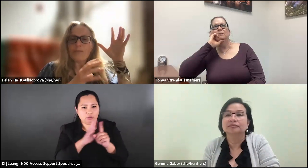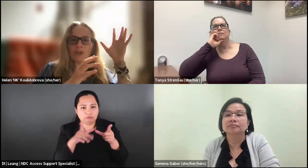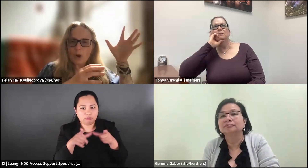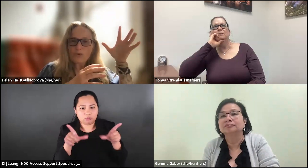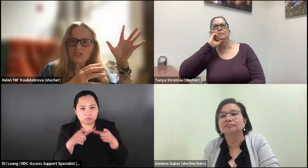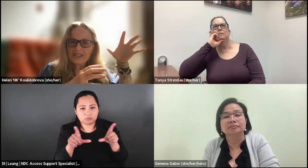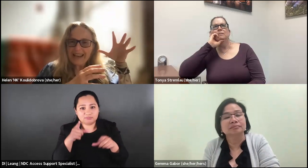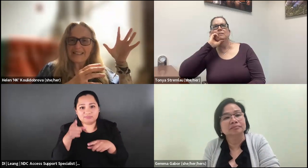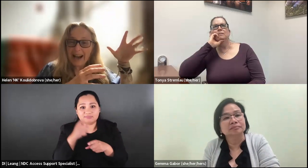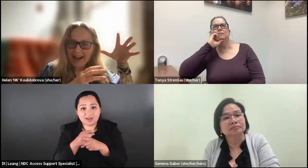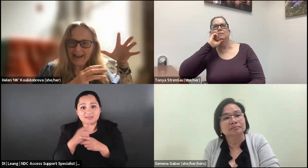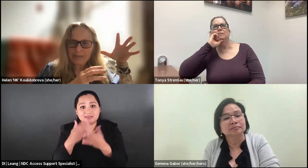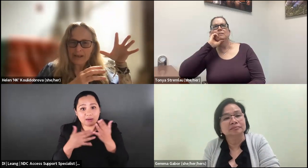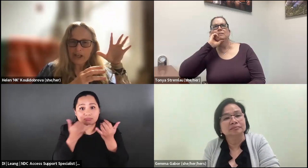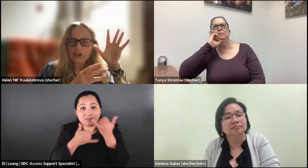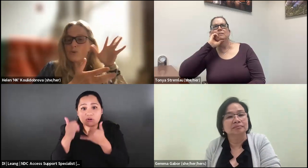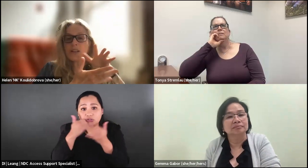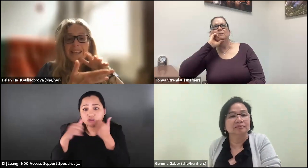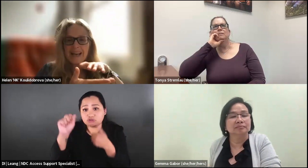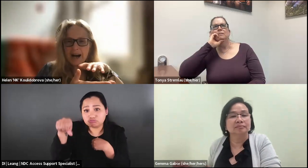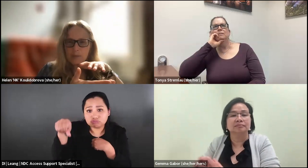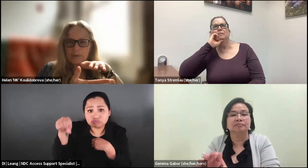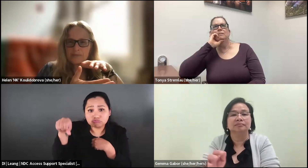But those take time to clean up.